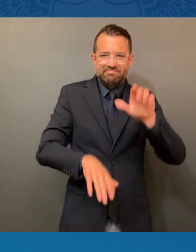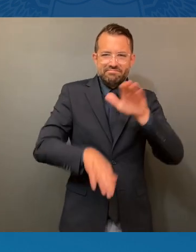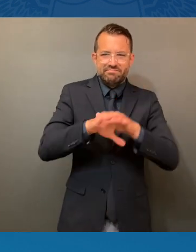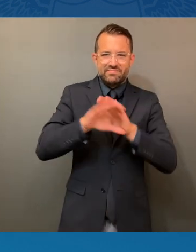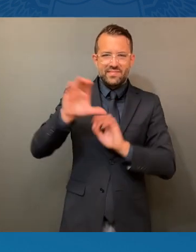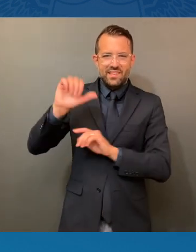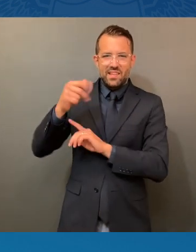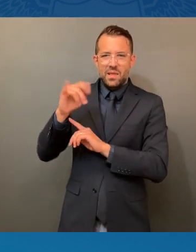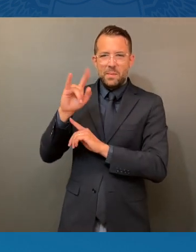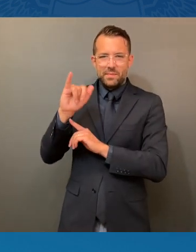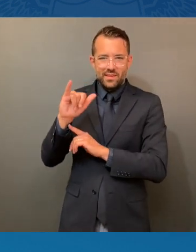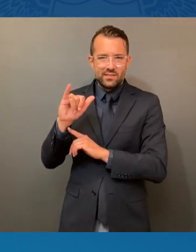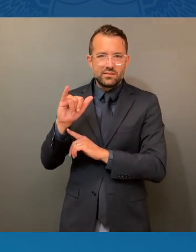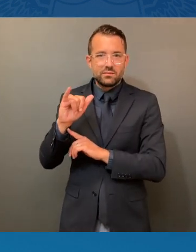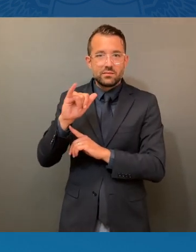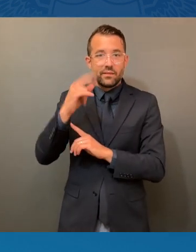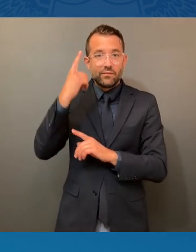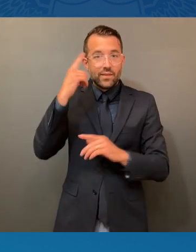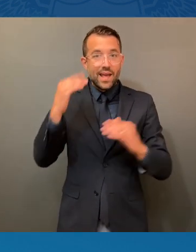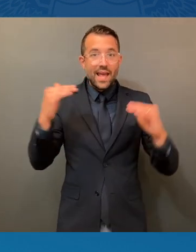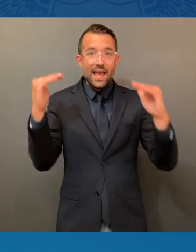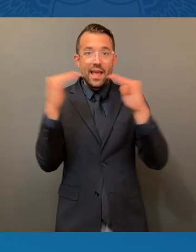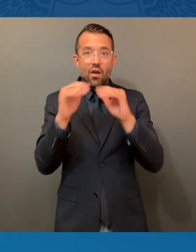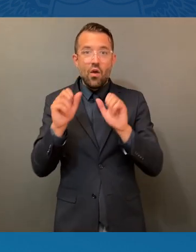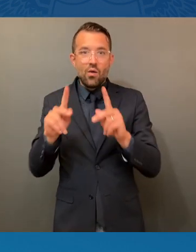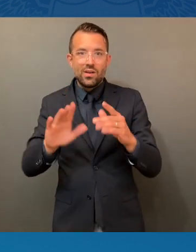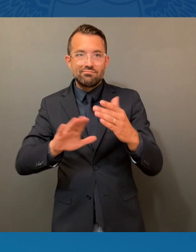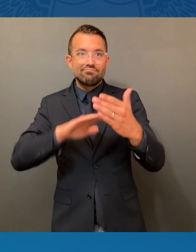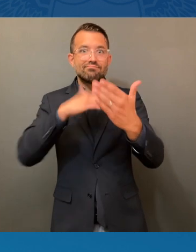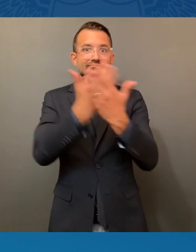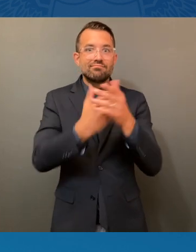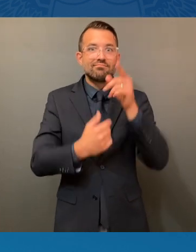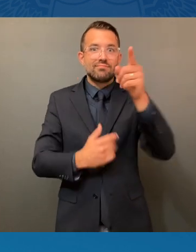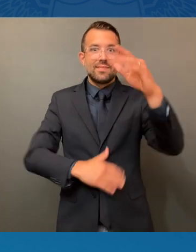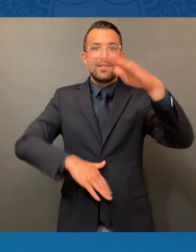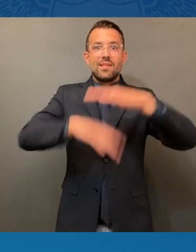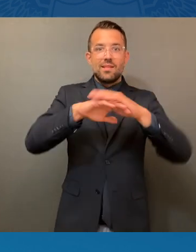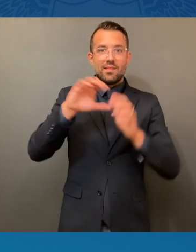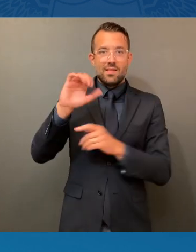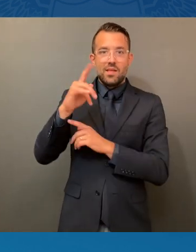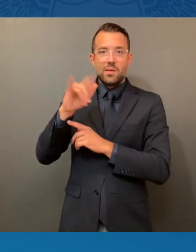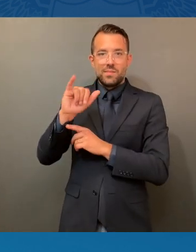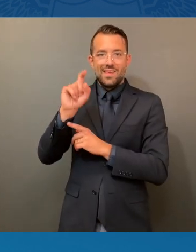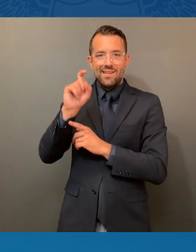to reach that capacity, we must pay attention to this issue of equity